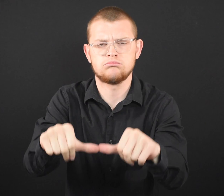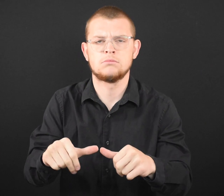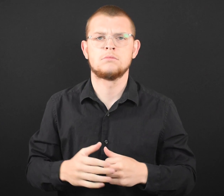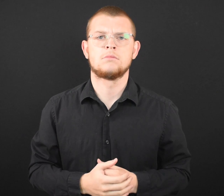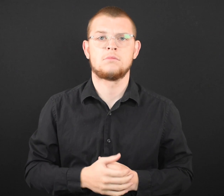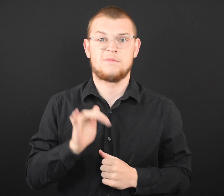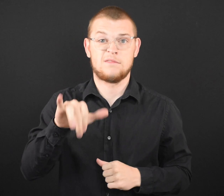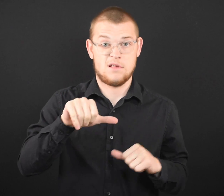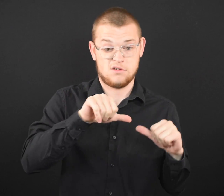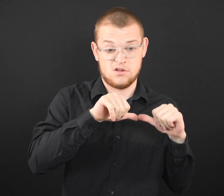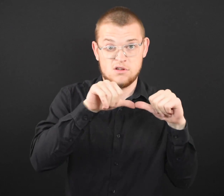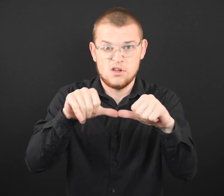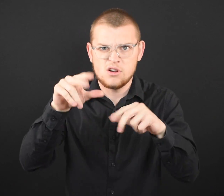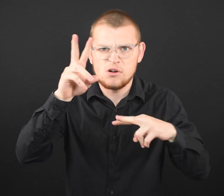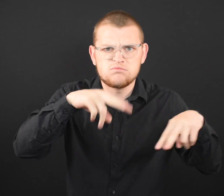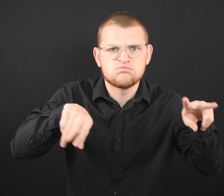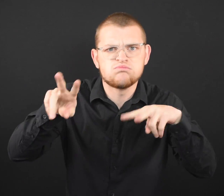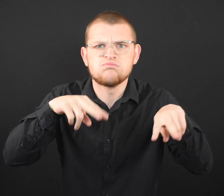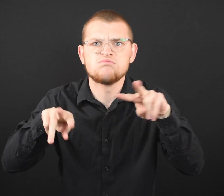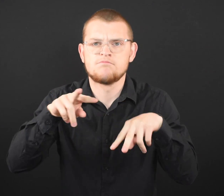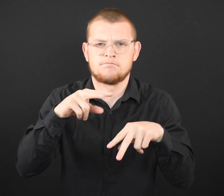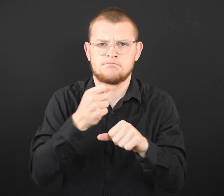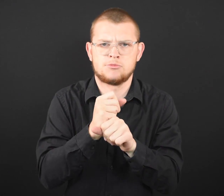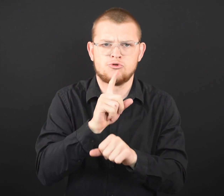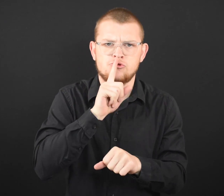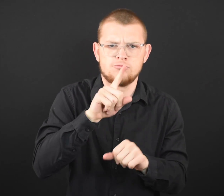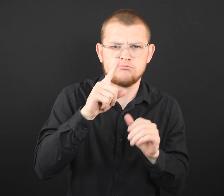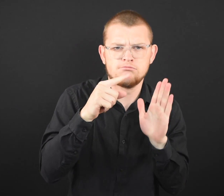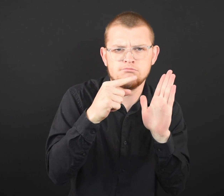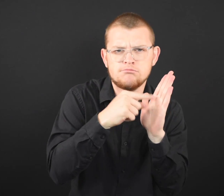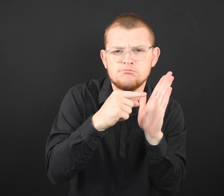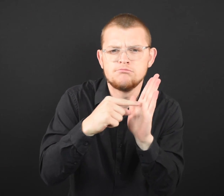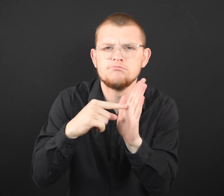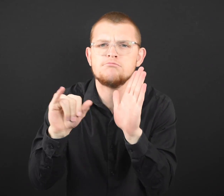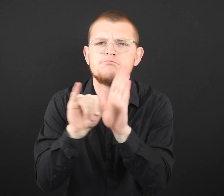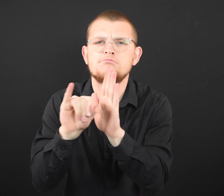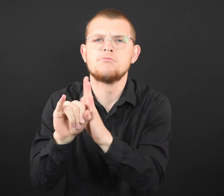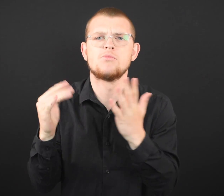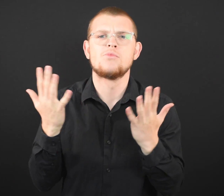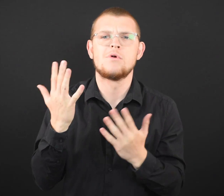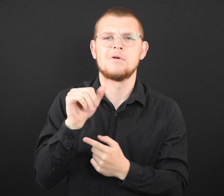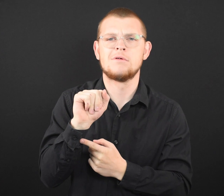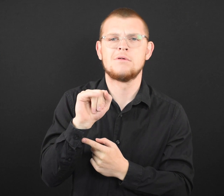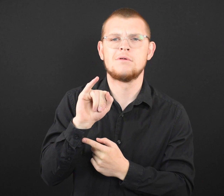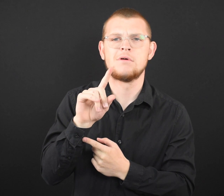in the general population. This allows them to identify if there are uncommon side effects that